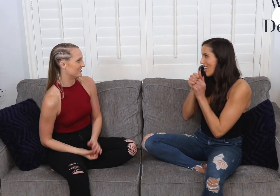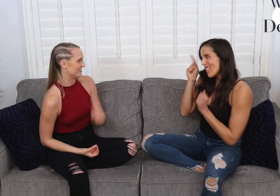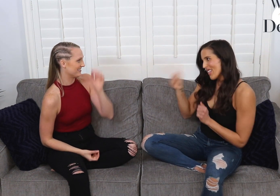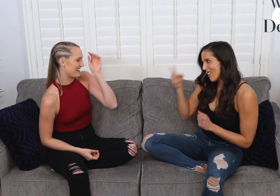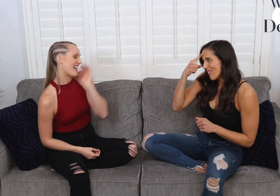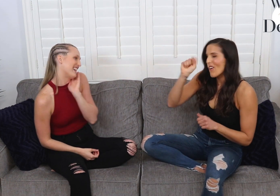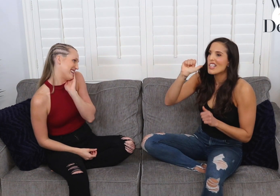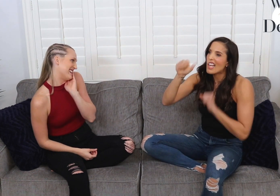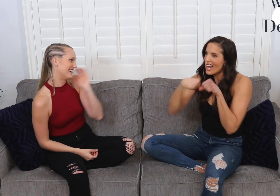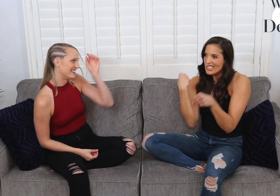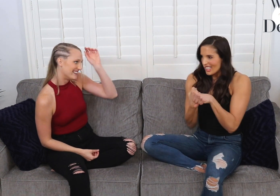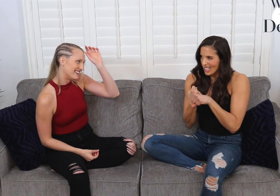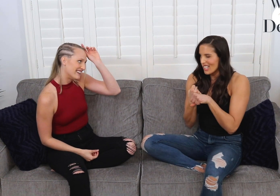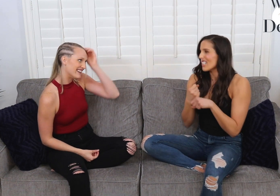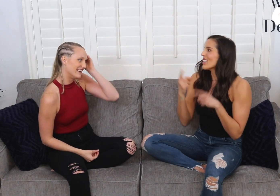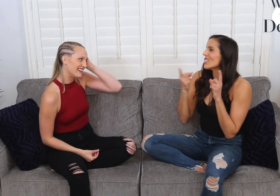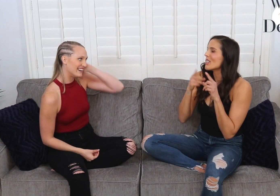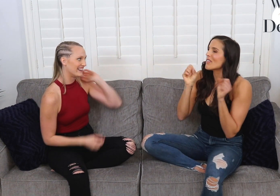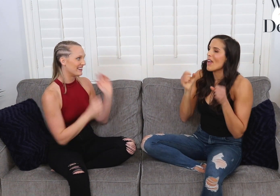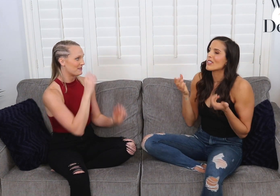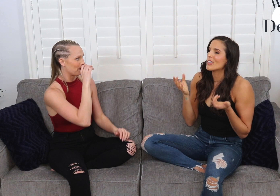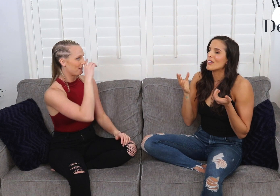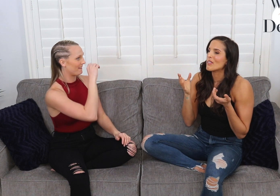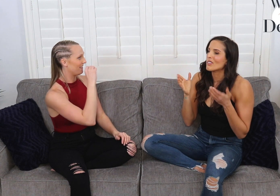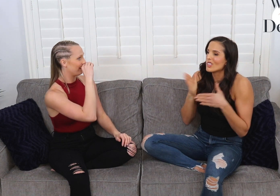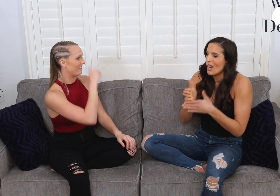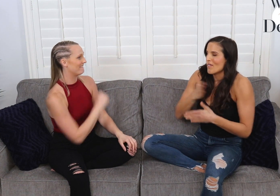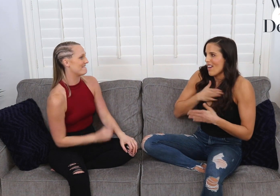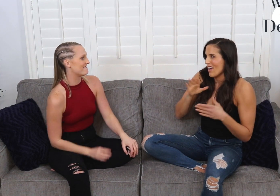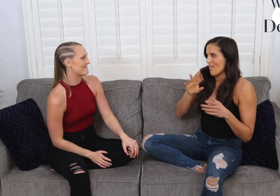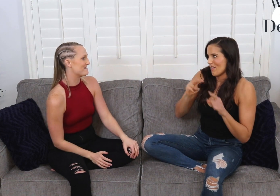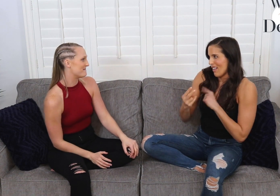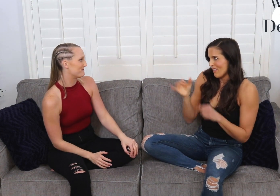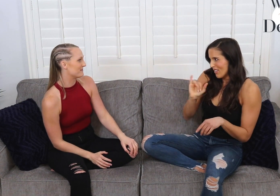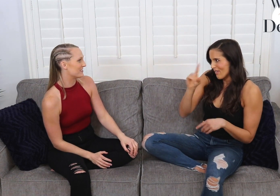with you for almost 10 years and share my perspectives as well,